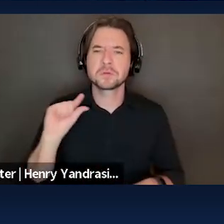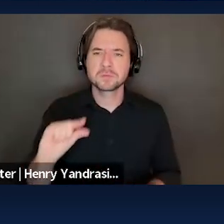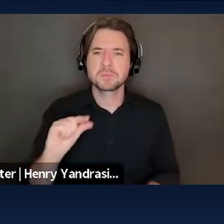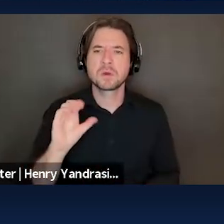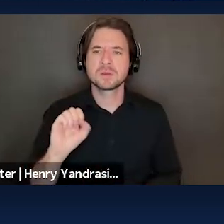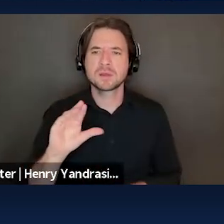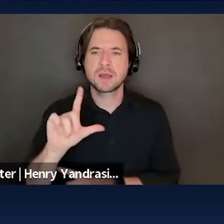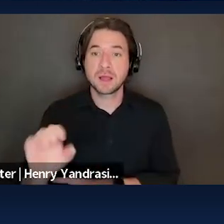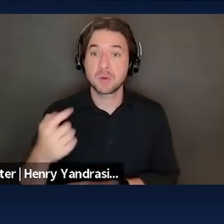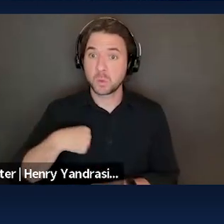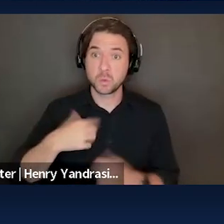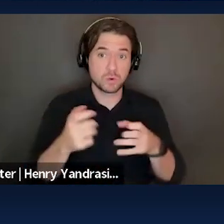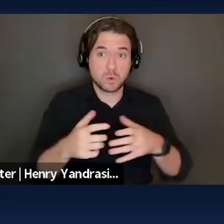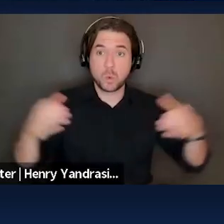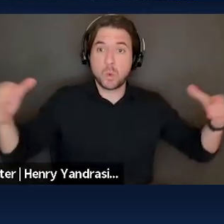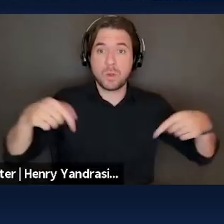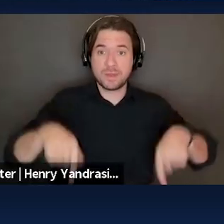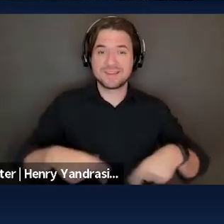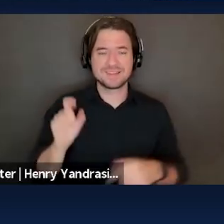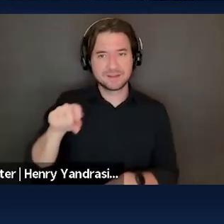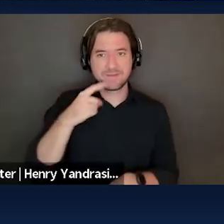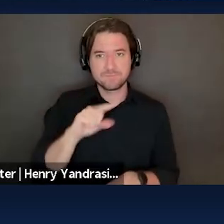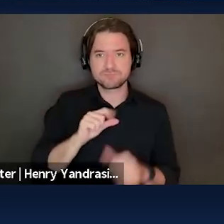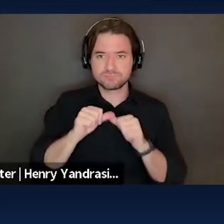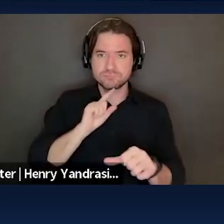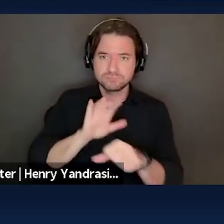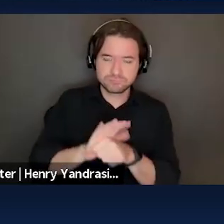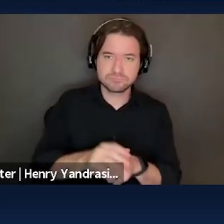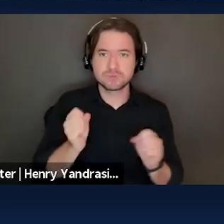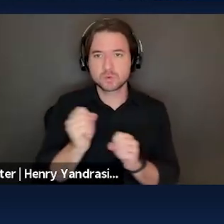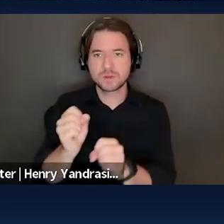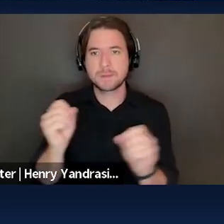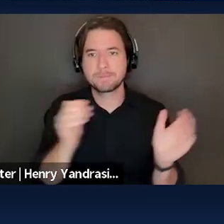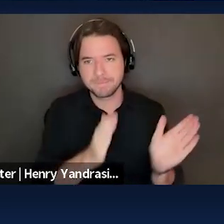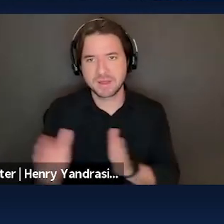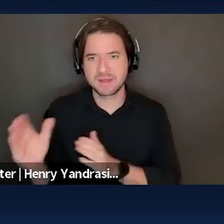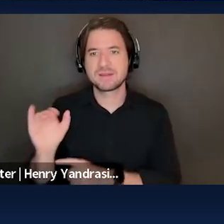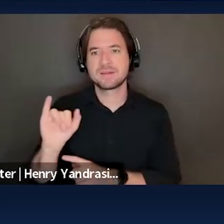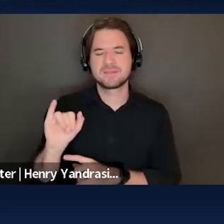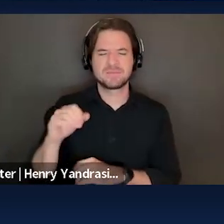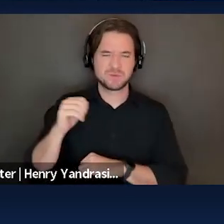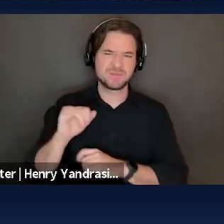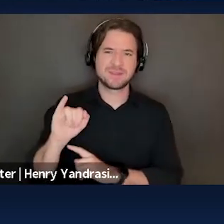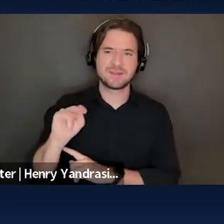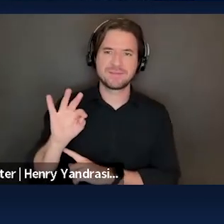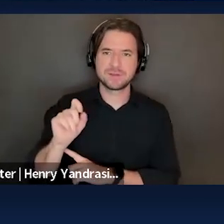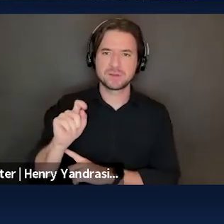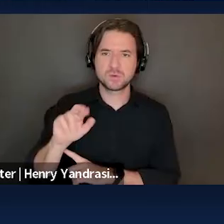We want to grow this. The need for continued commitment, strategic planning, and infrastructure building is crucial to advance.